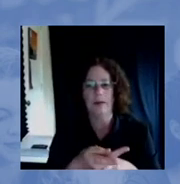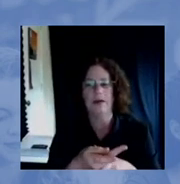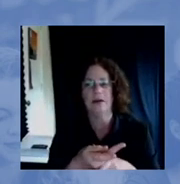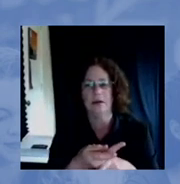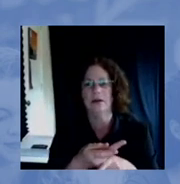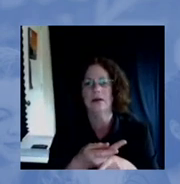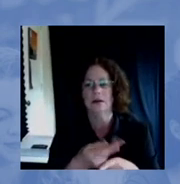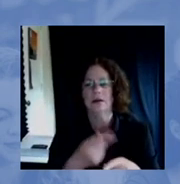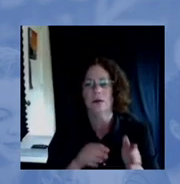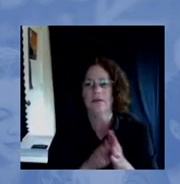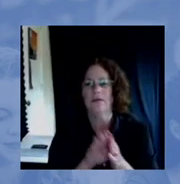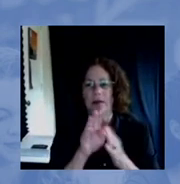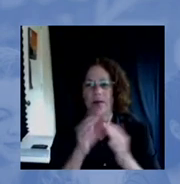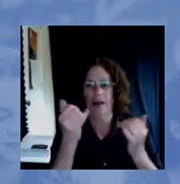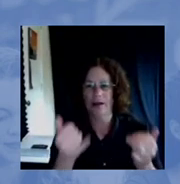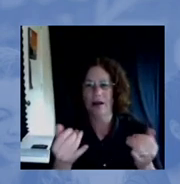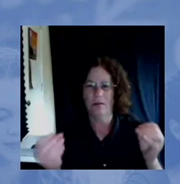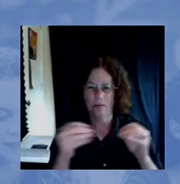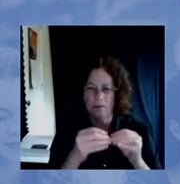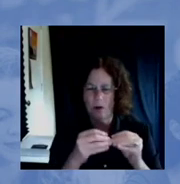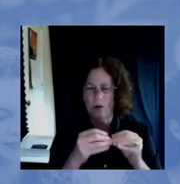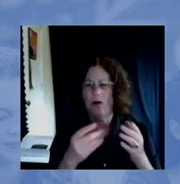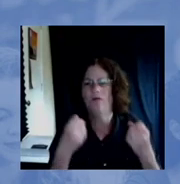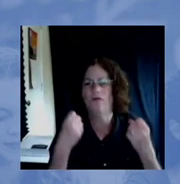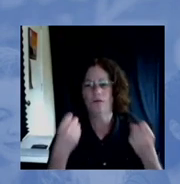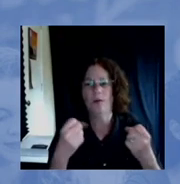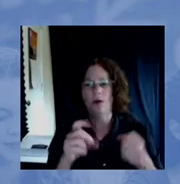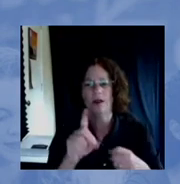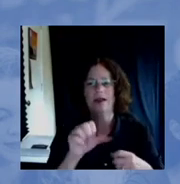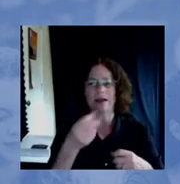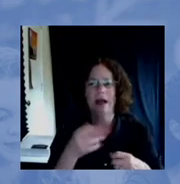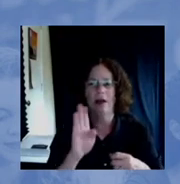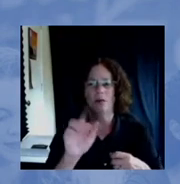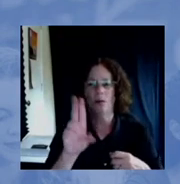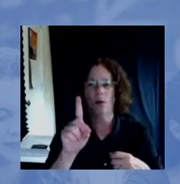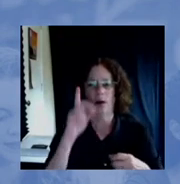A MORE ROBUST DASHBOARD FOR OUR INTERNAL MONITORING DURING CABINET MEETINGS MR. CARVALHO WILL,